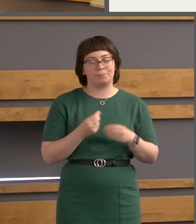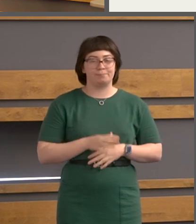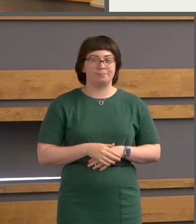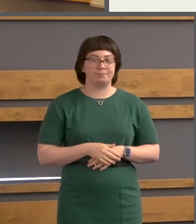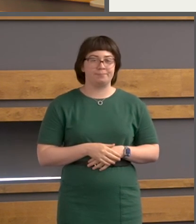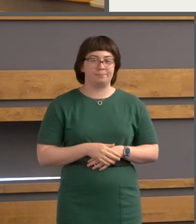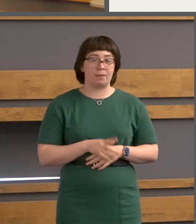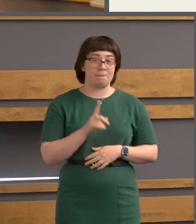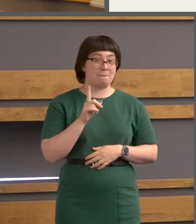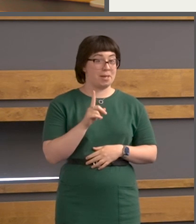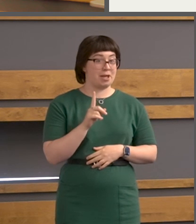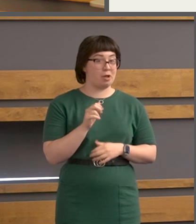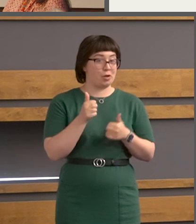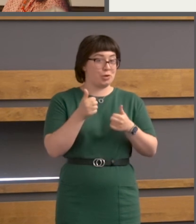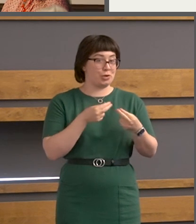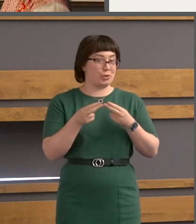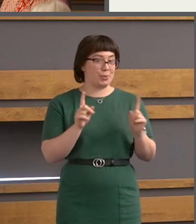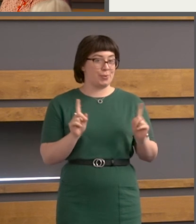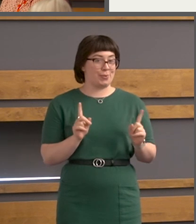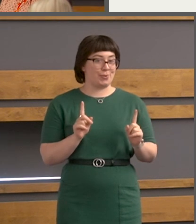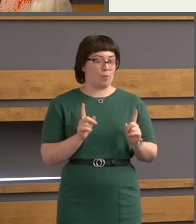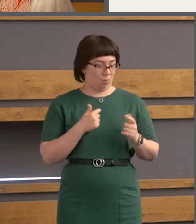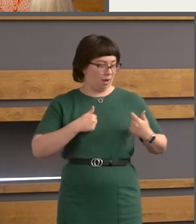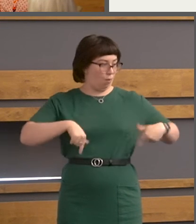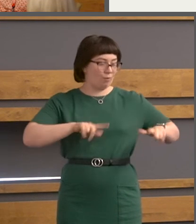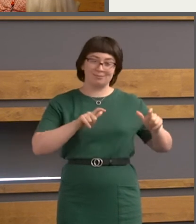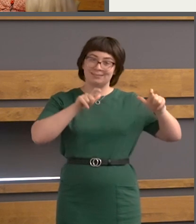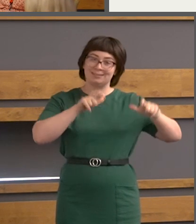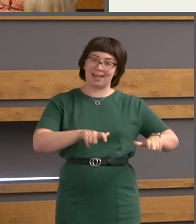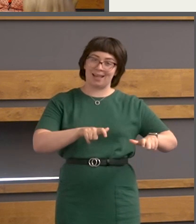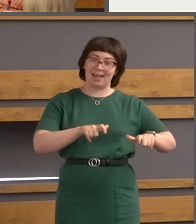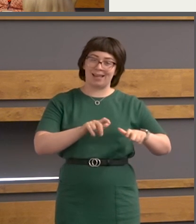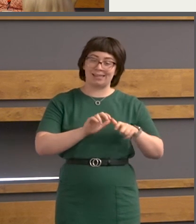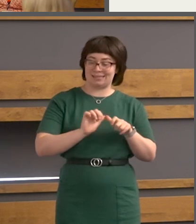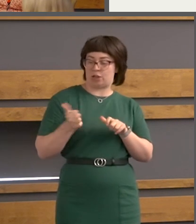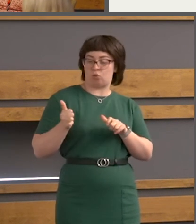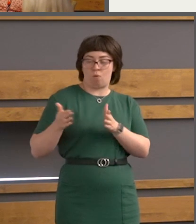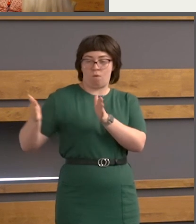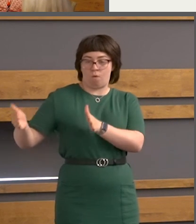But the good news is we're gonna be sticking around next door in the Western Studio